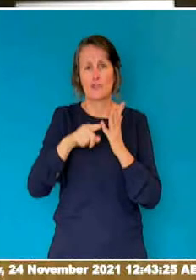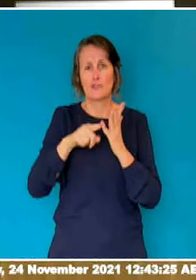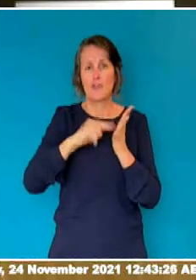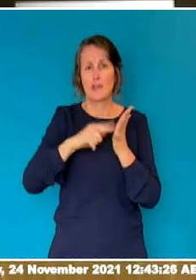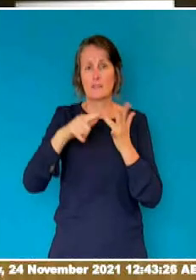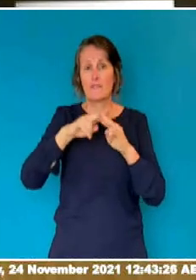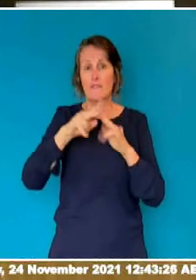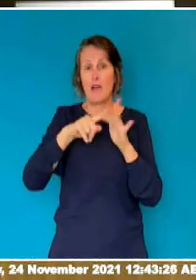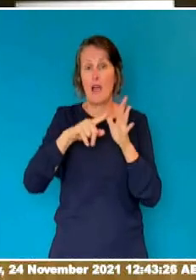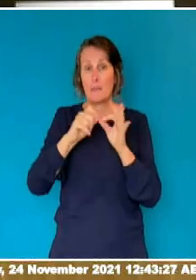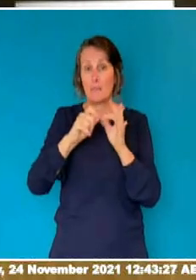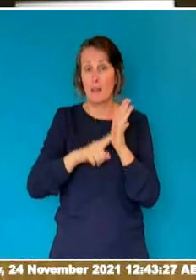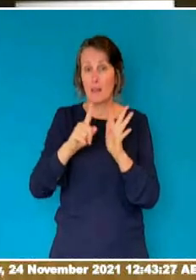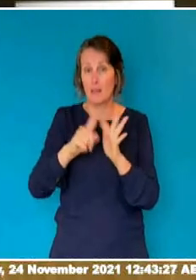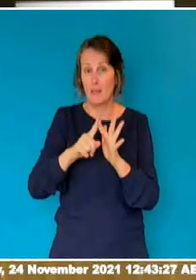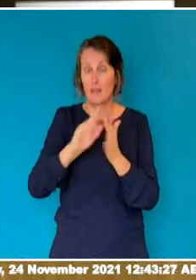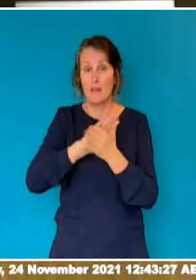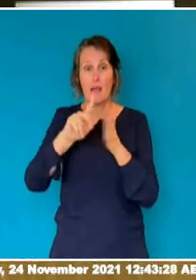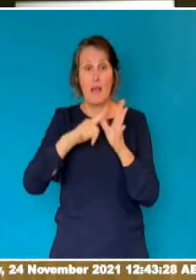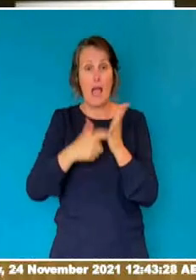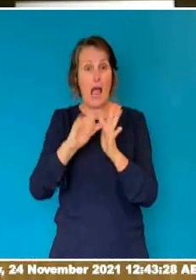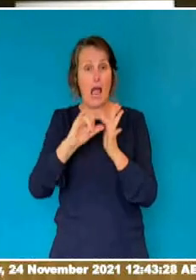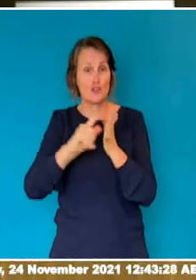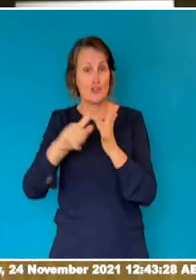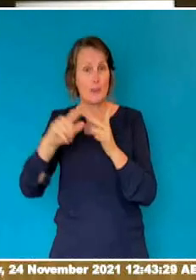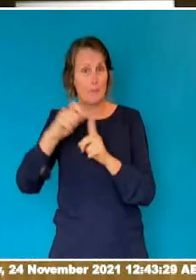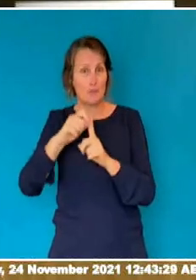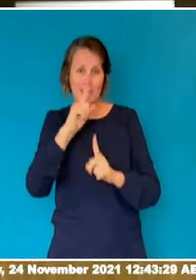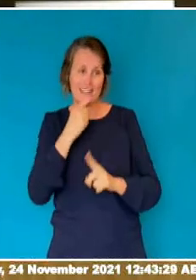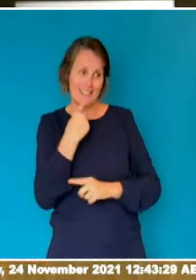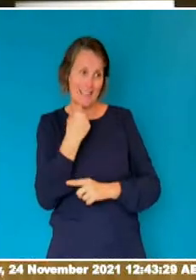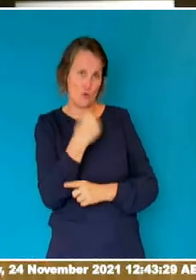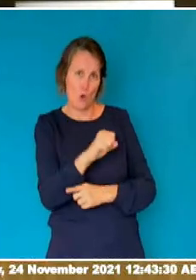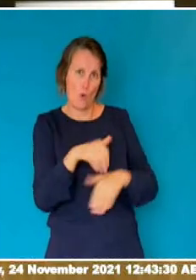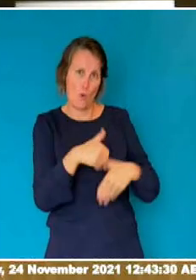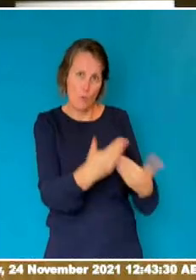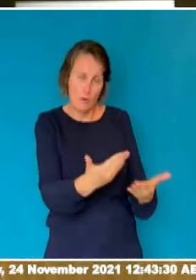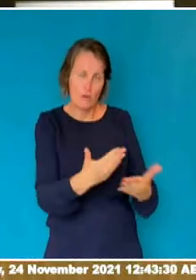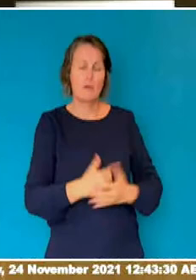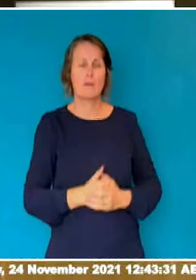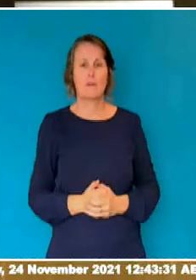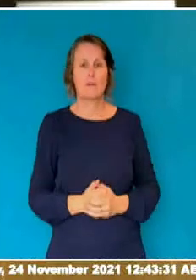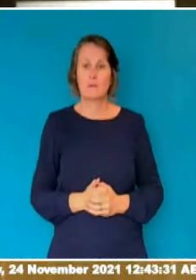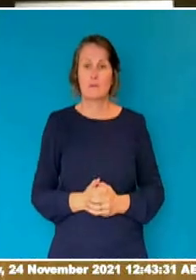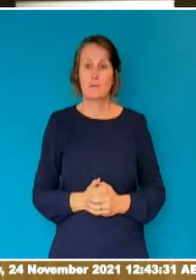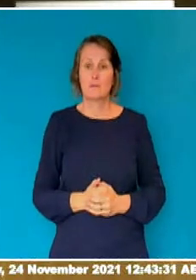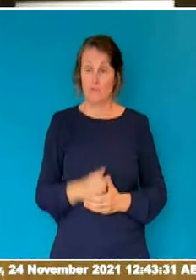And so that phrase, "unjustifiable hardship", is that something that you're familiar with?